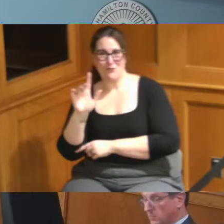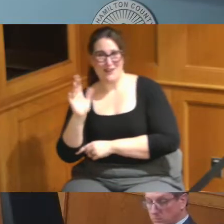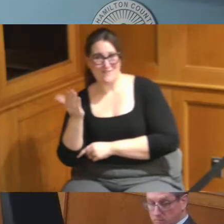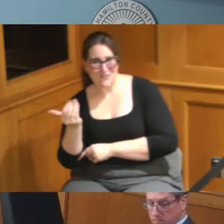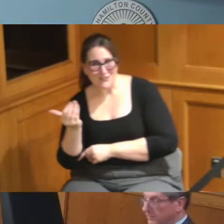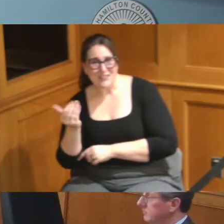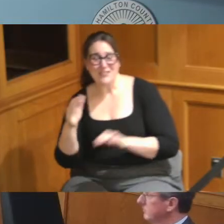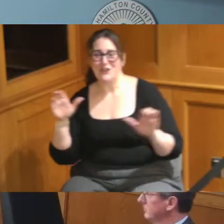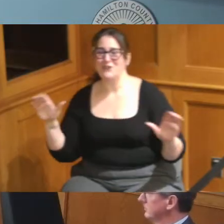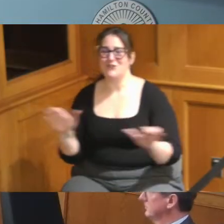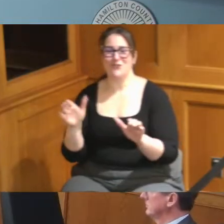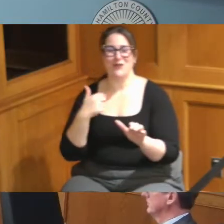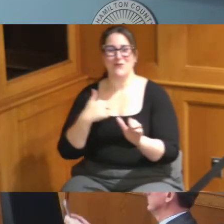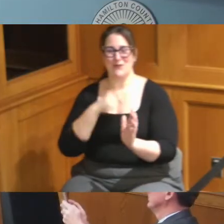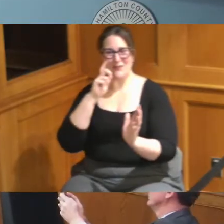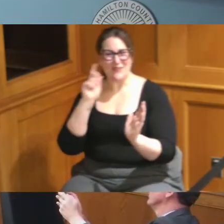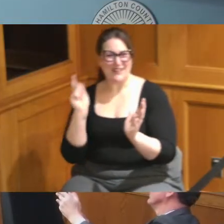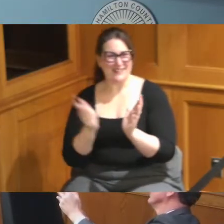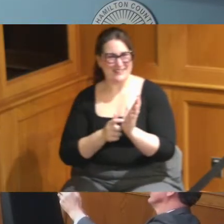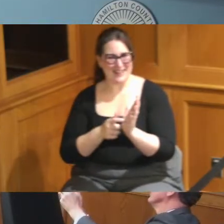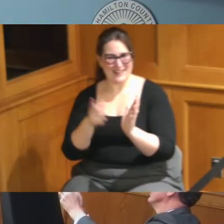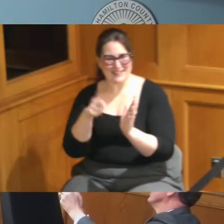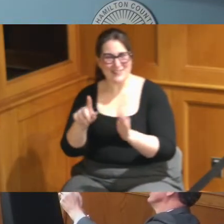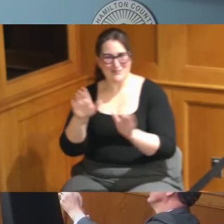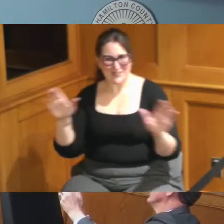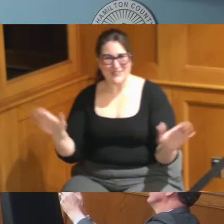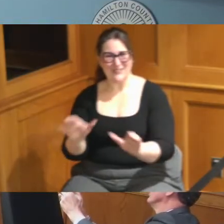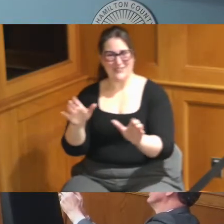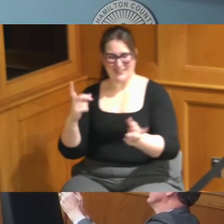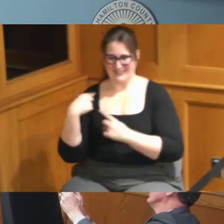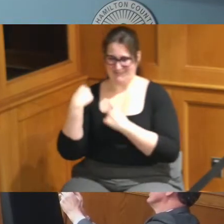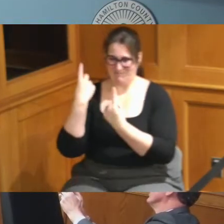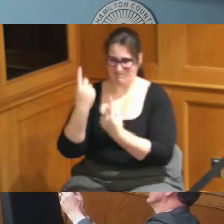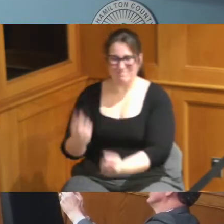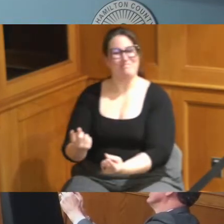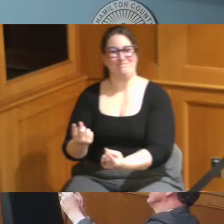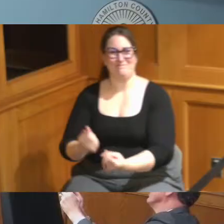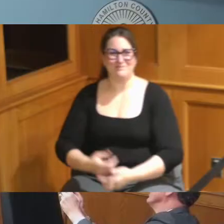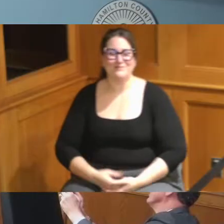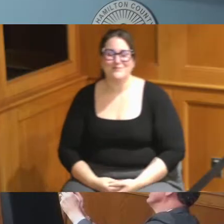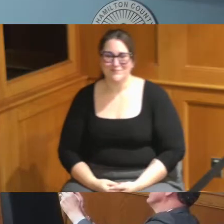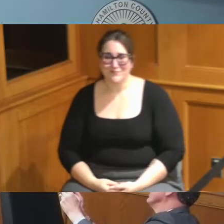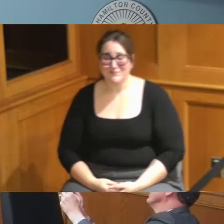what we all have recognized them doing since we've been on the County Commission. And I got to tell